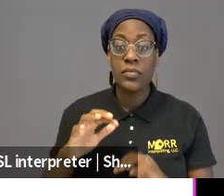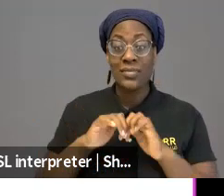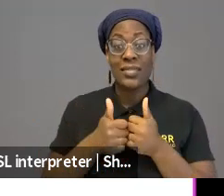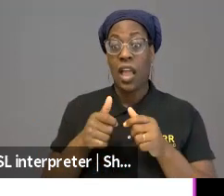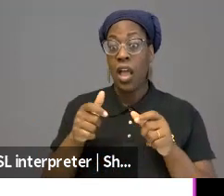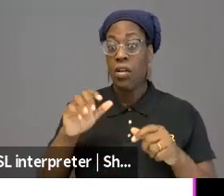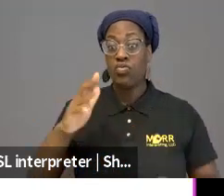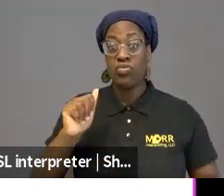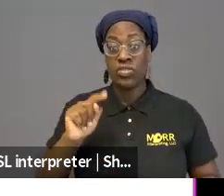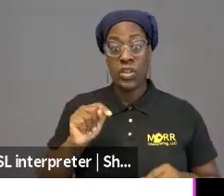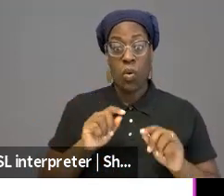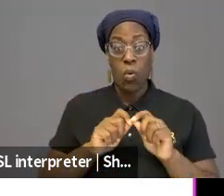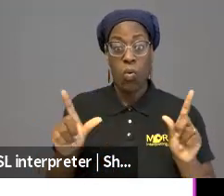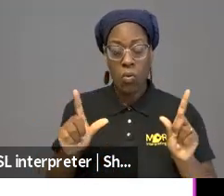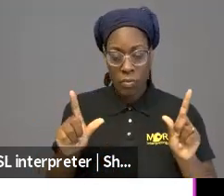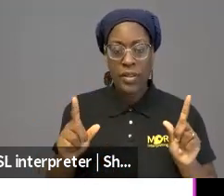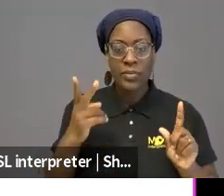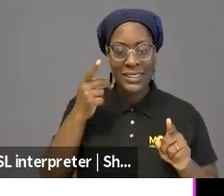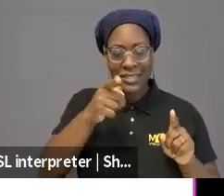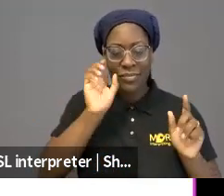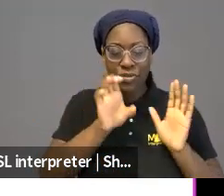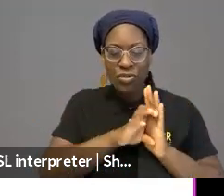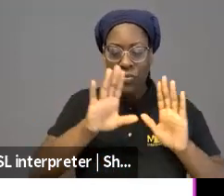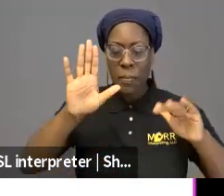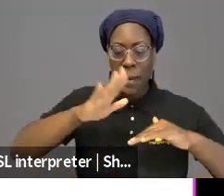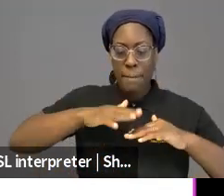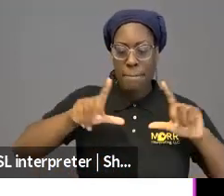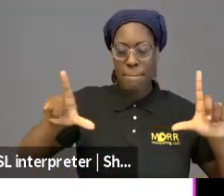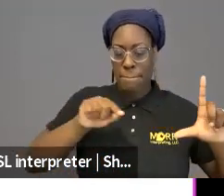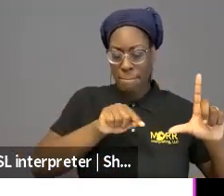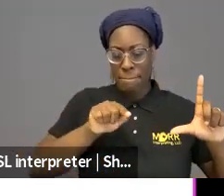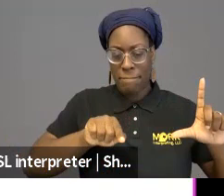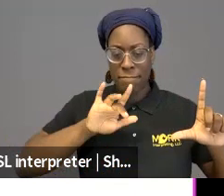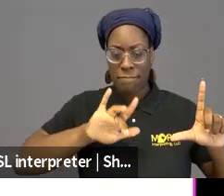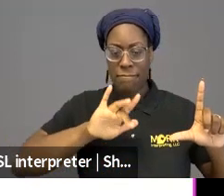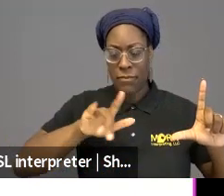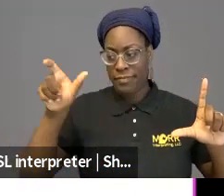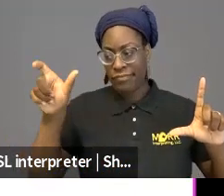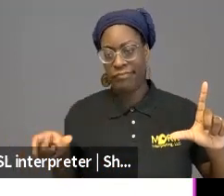chat. So I think that is all that we have in terms of initial information. I'm going to hand things